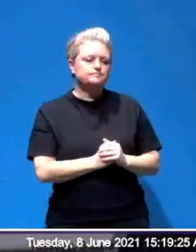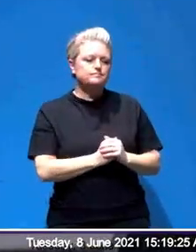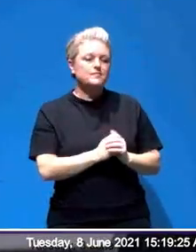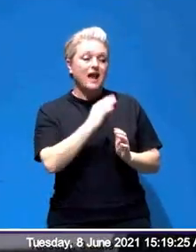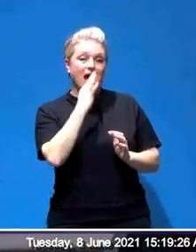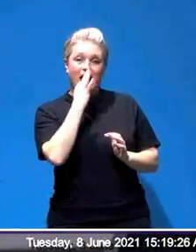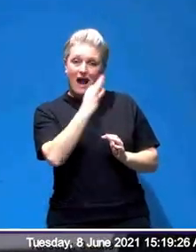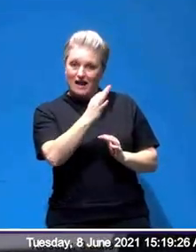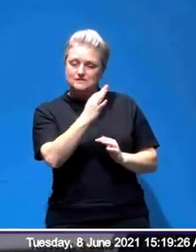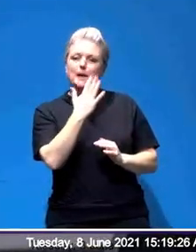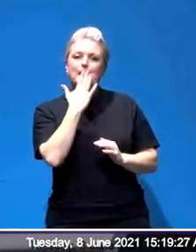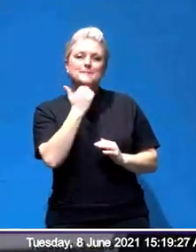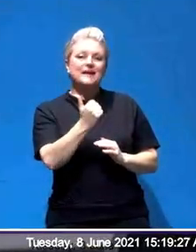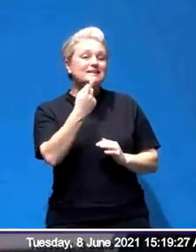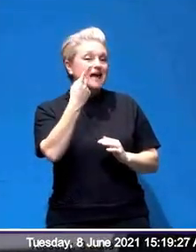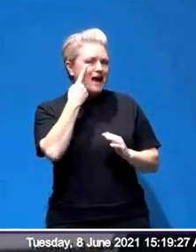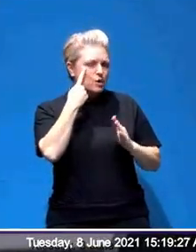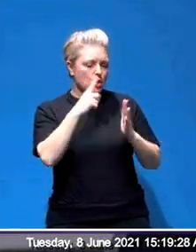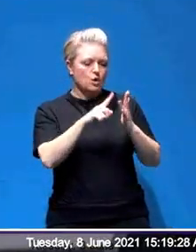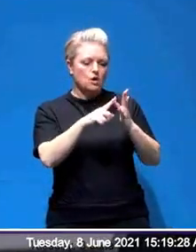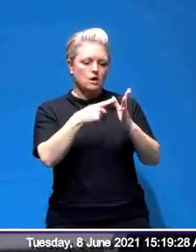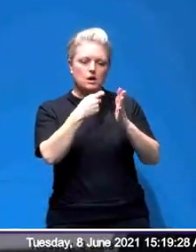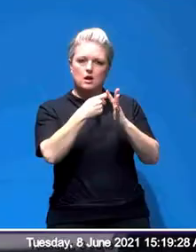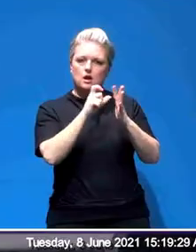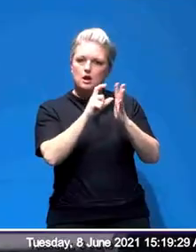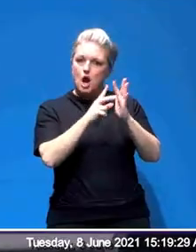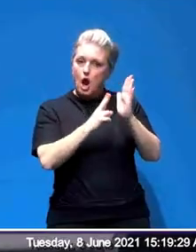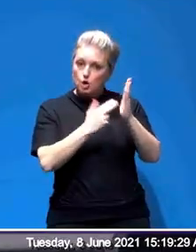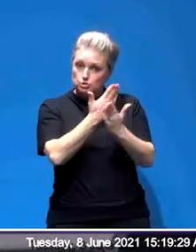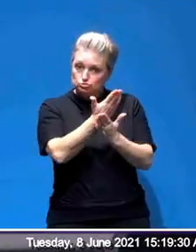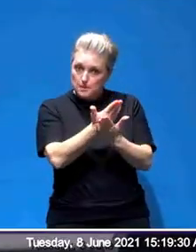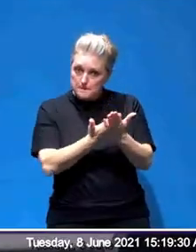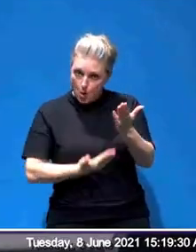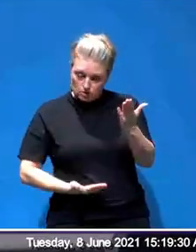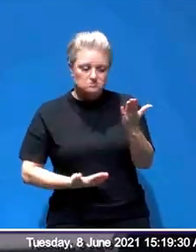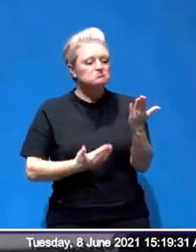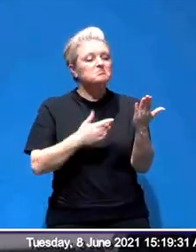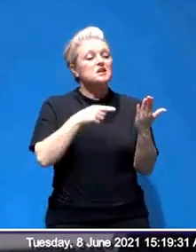Oakden Report, to give me their view around that and if there were areas